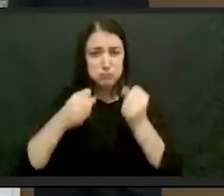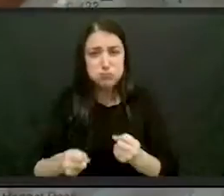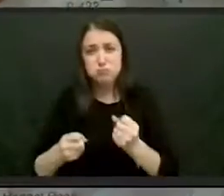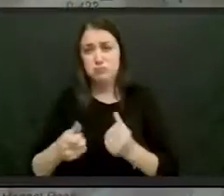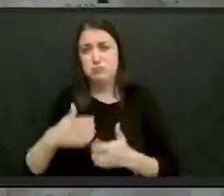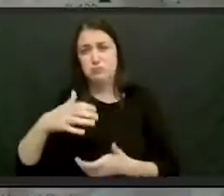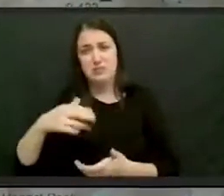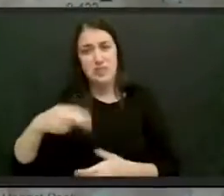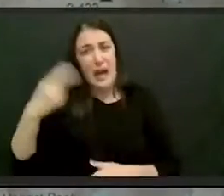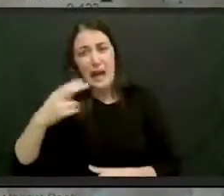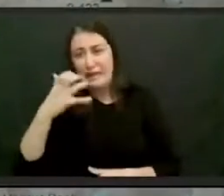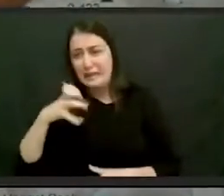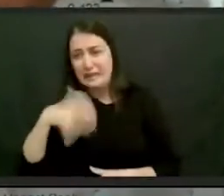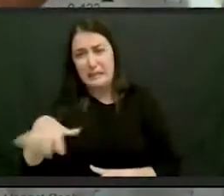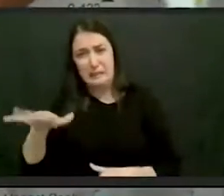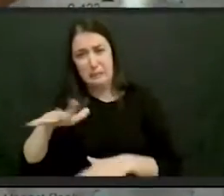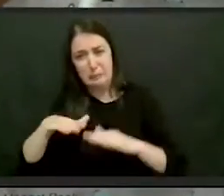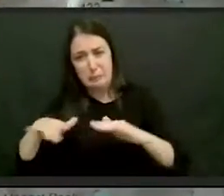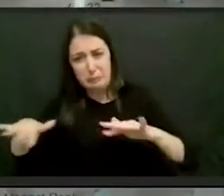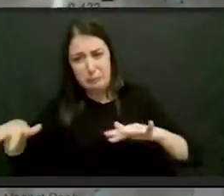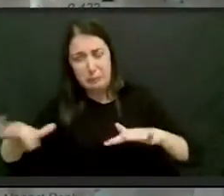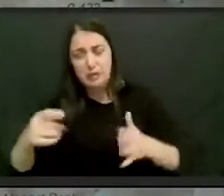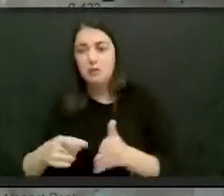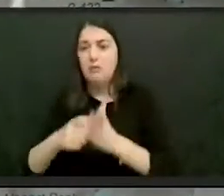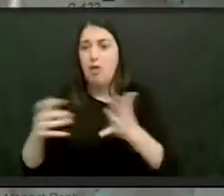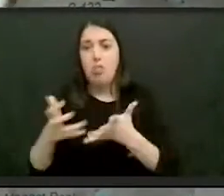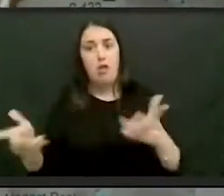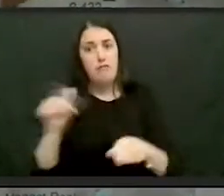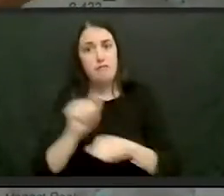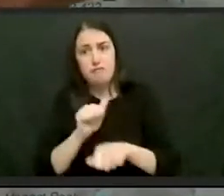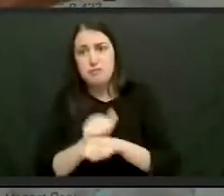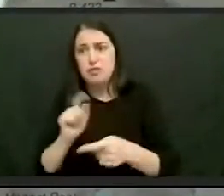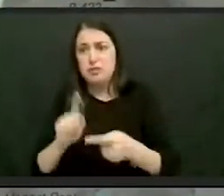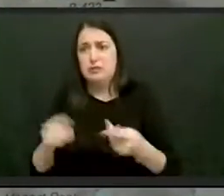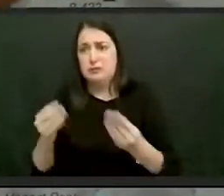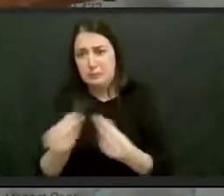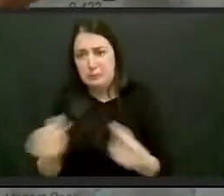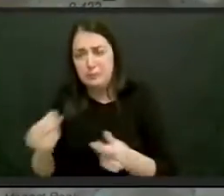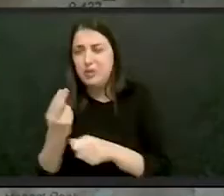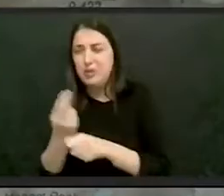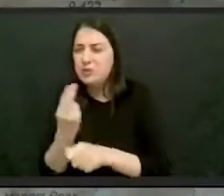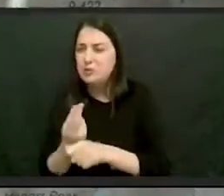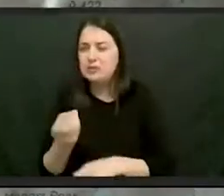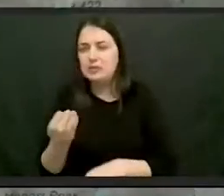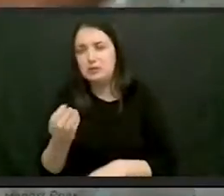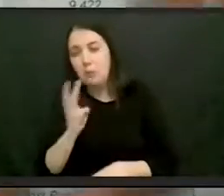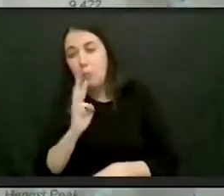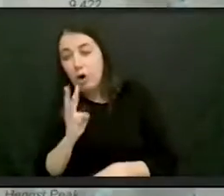going with direct tactics using water where they can and continuing that. Once they get off the road system, obviously,